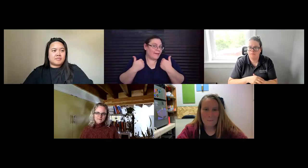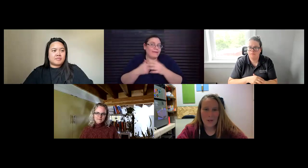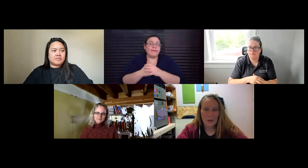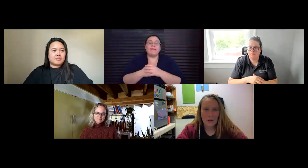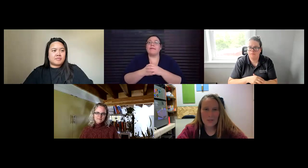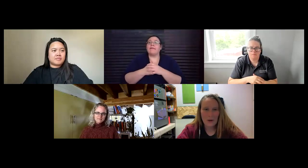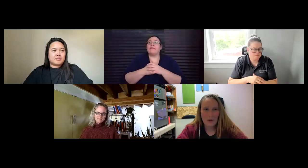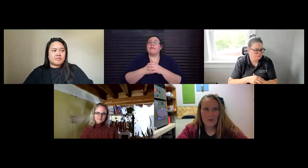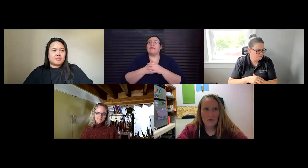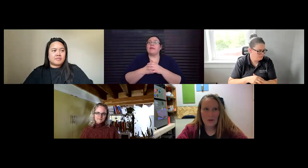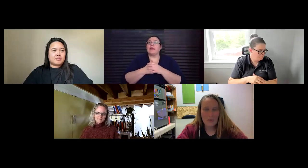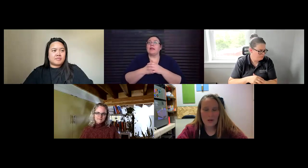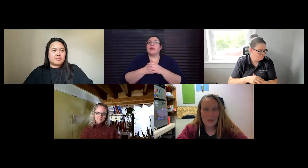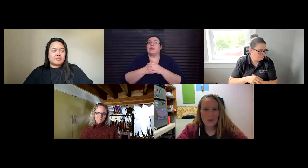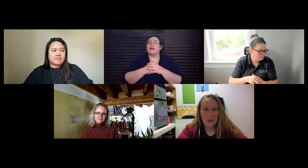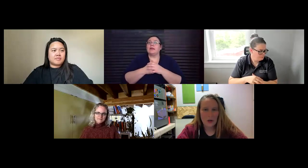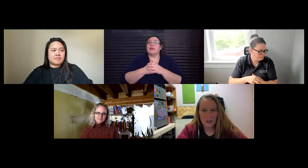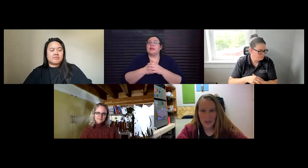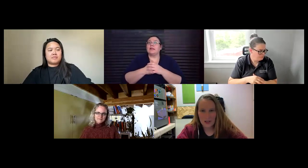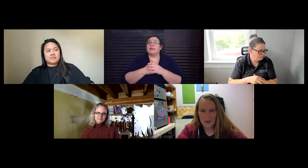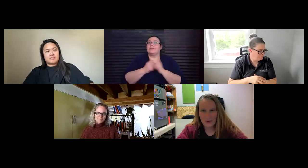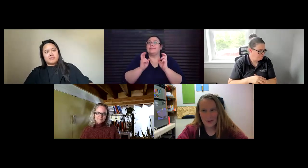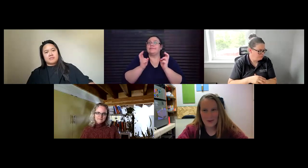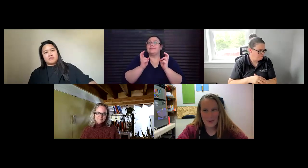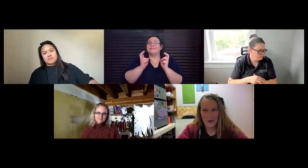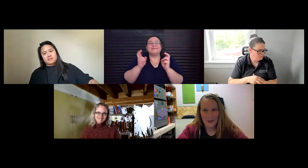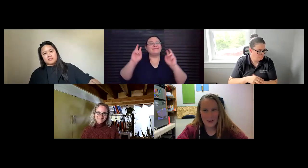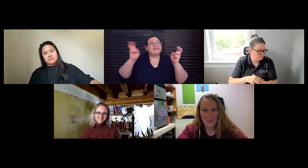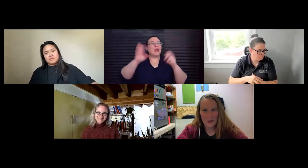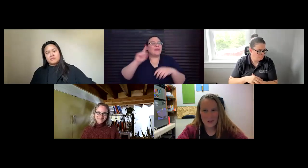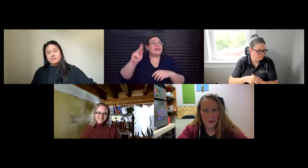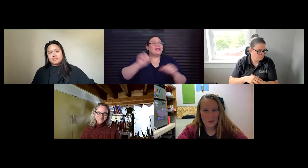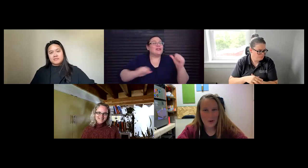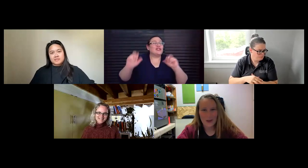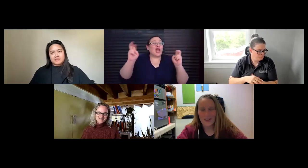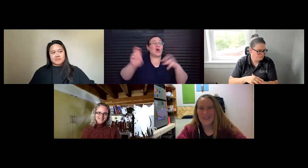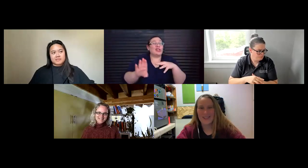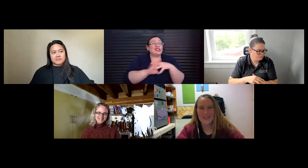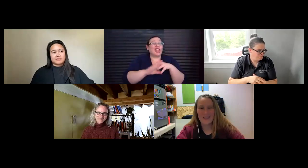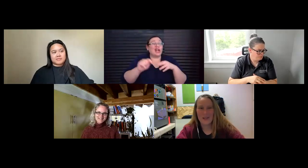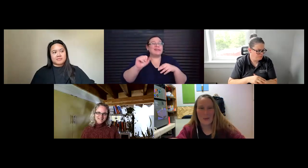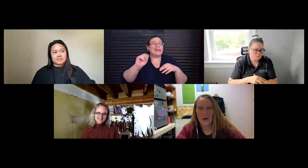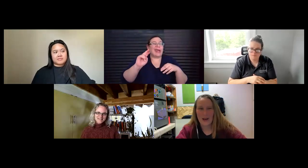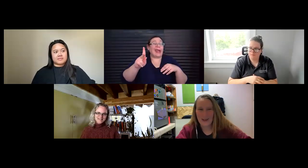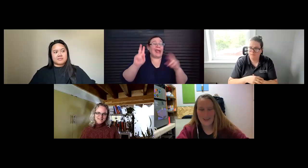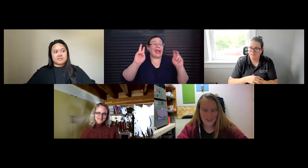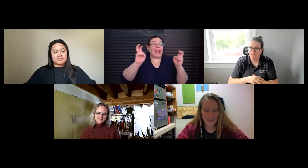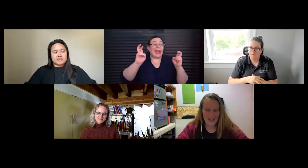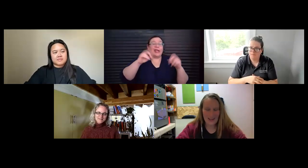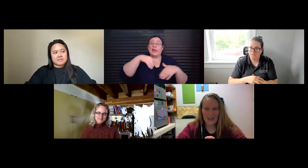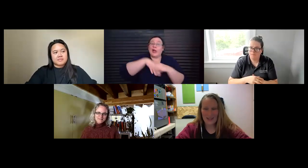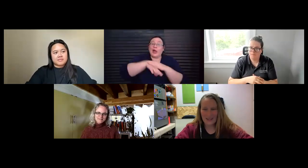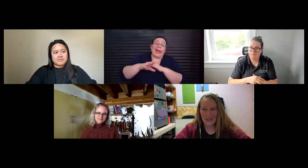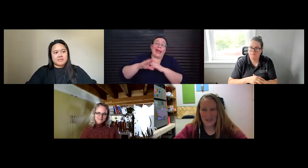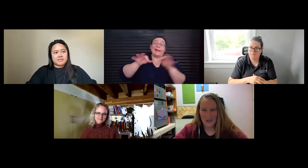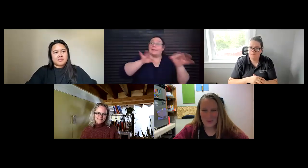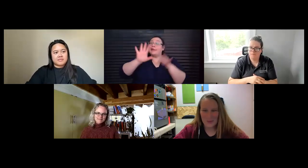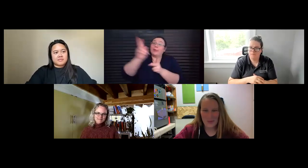And it was kind of like shark tank where you go on and you pitch your product and why.